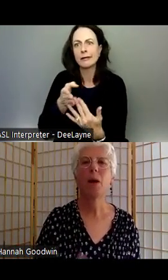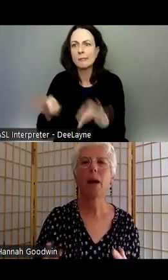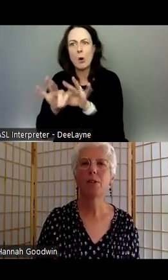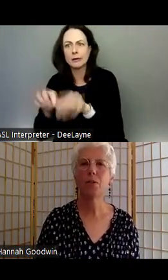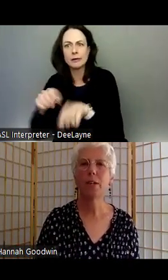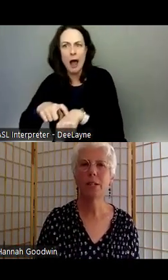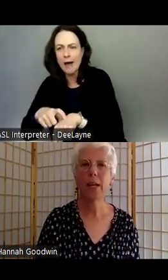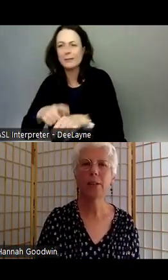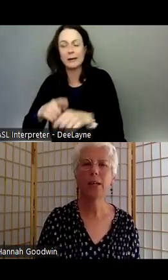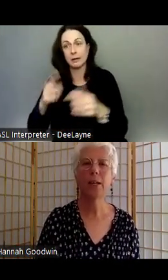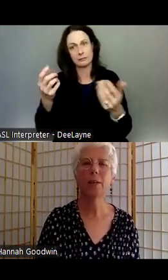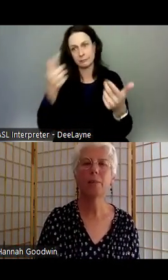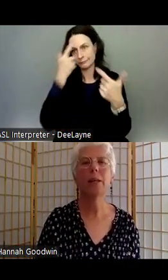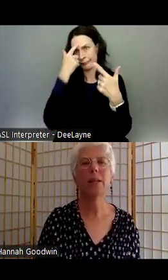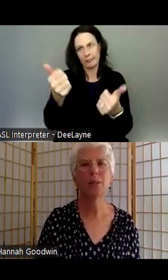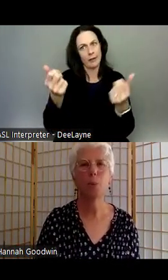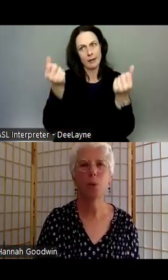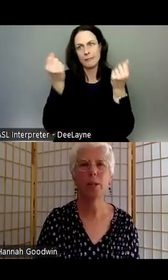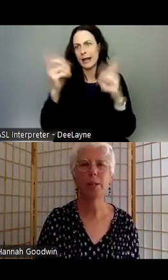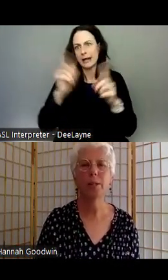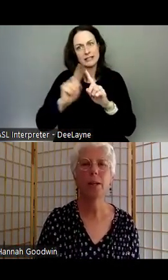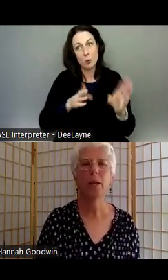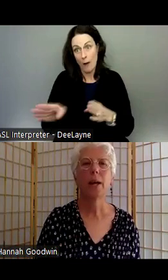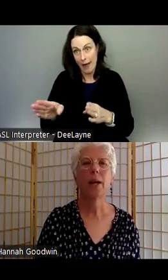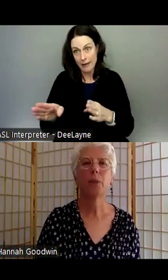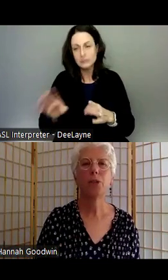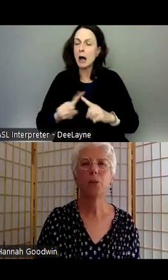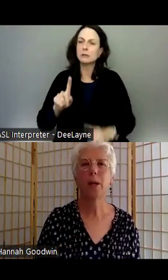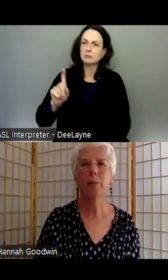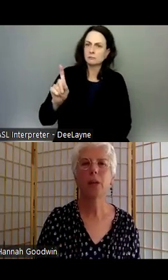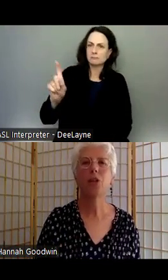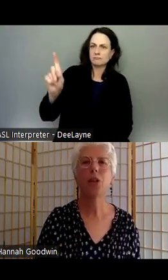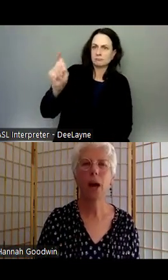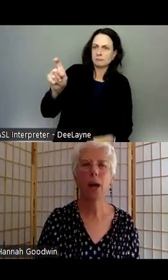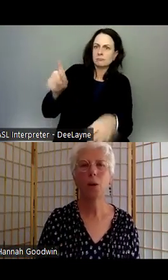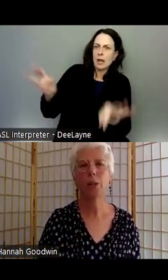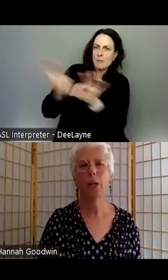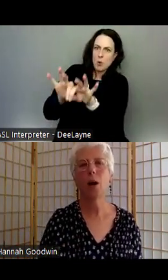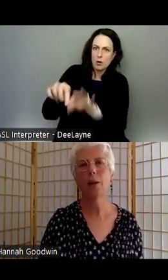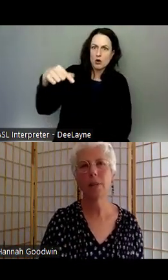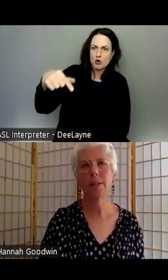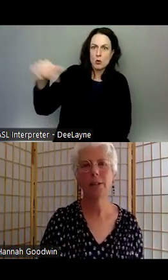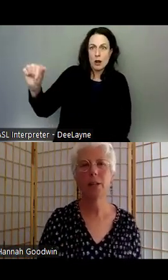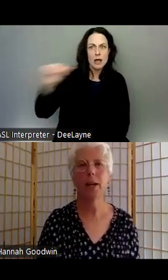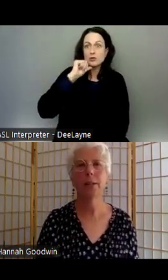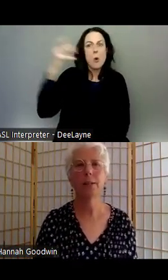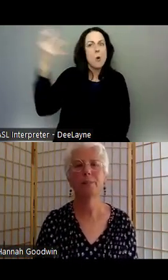There are all kinds of ways to handle it, but it is important and we do recommend not holding all of it till the end.